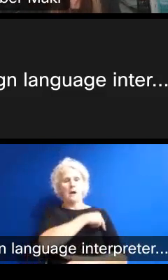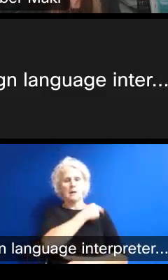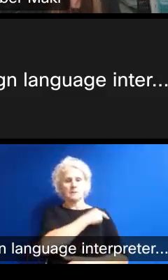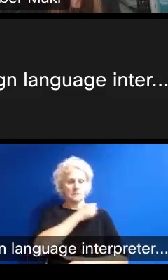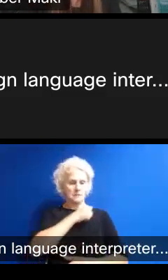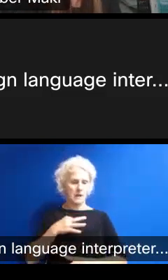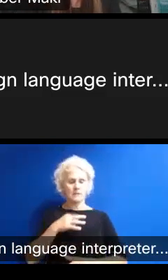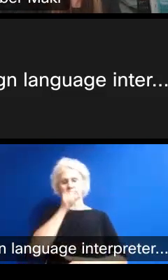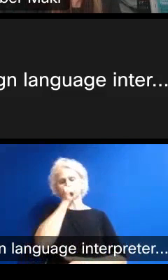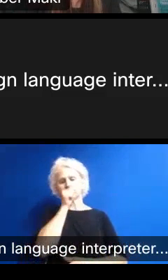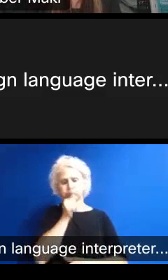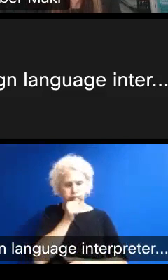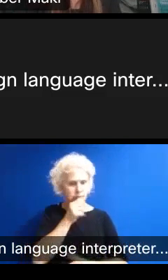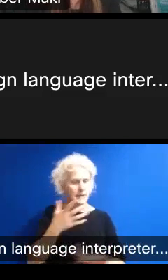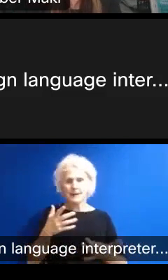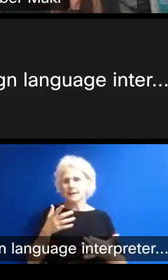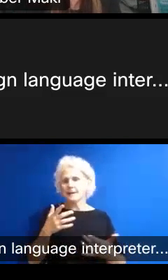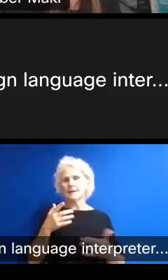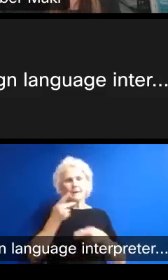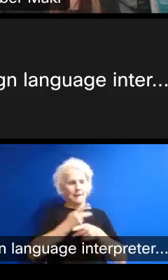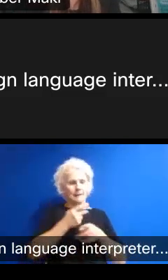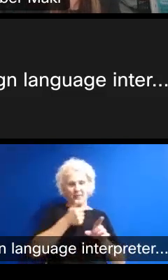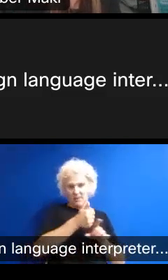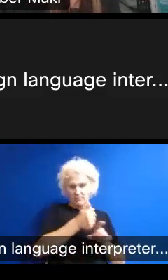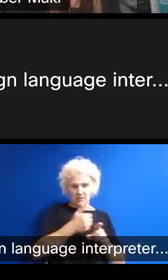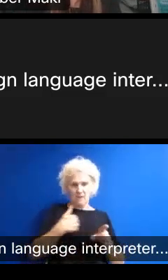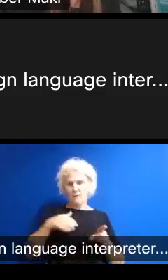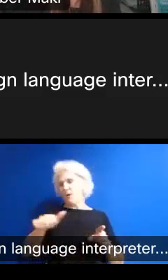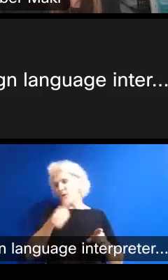keep themselves and others that are in the hospital safe and they'll resort